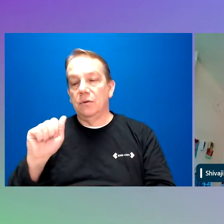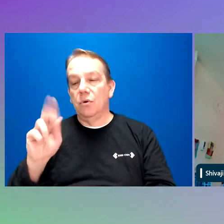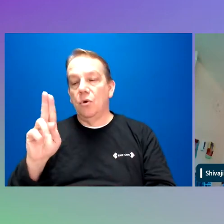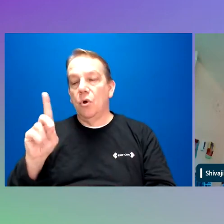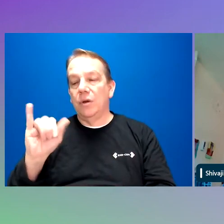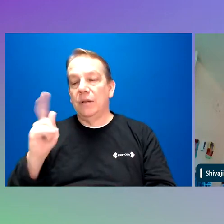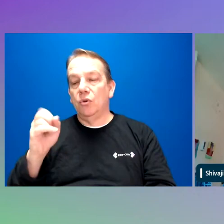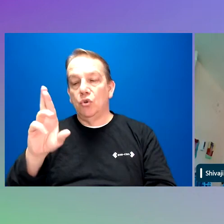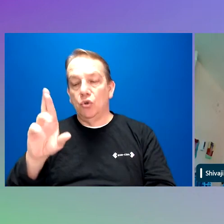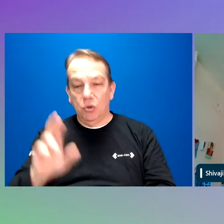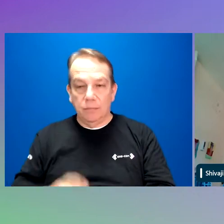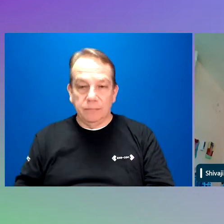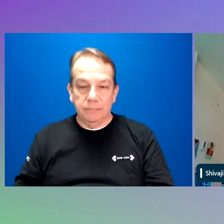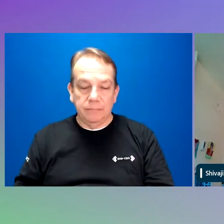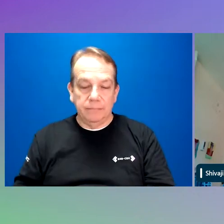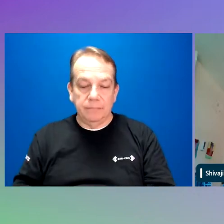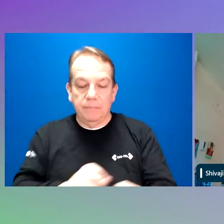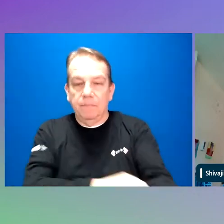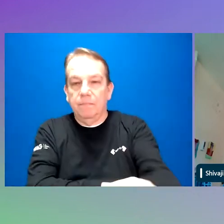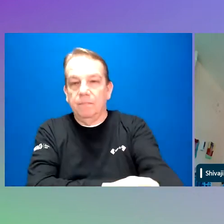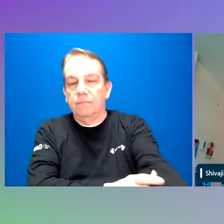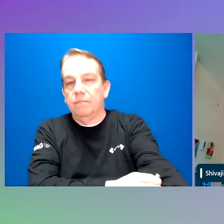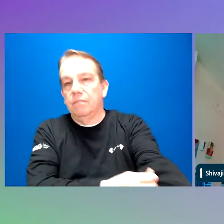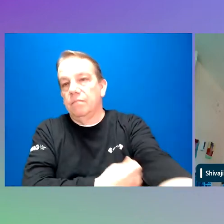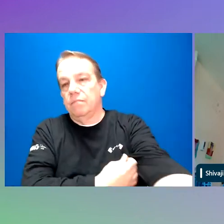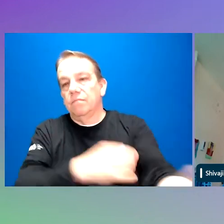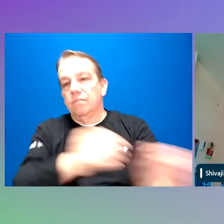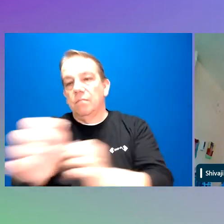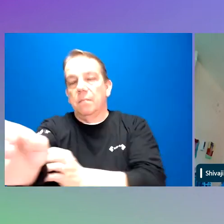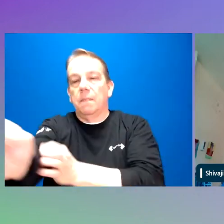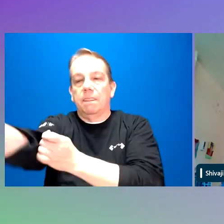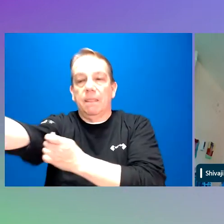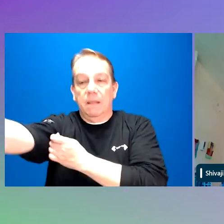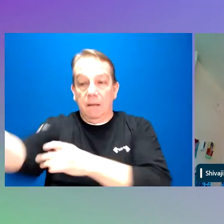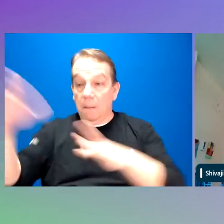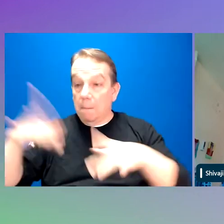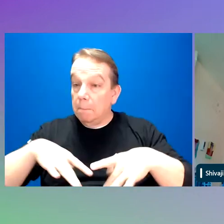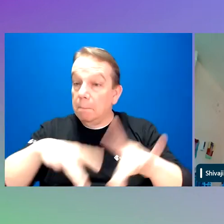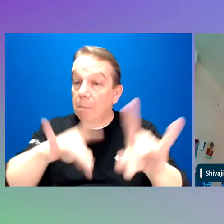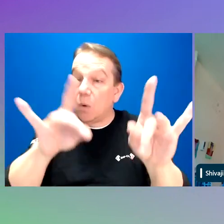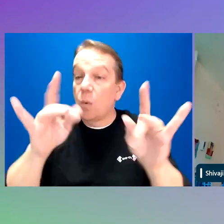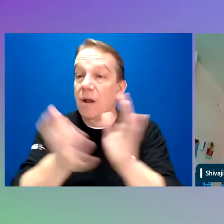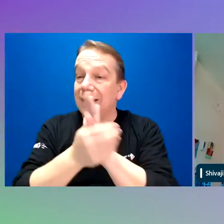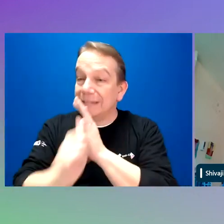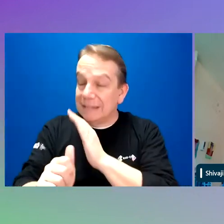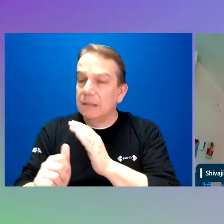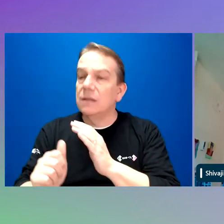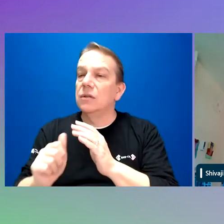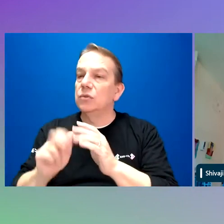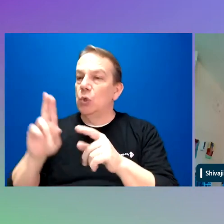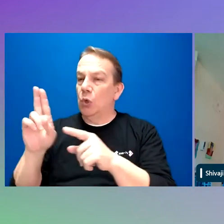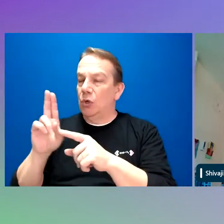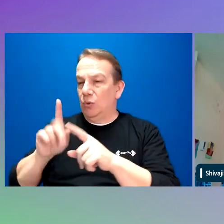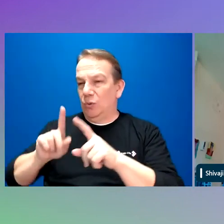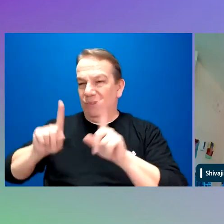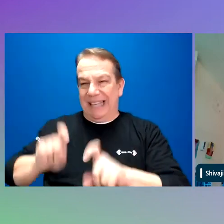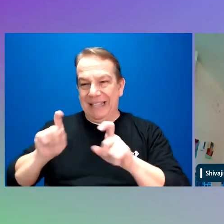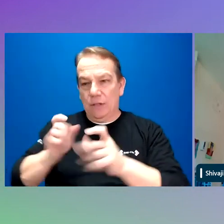proficiency, see, to run tests through auditor and um,